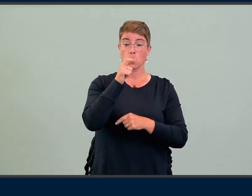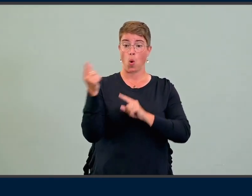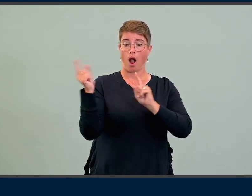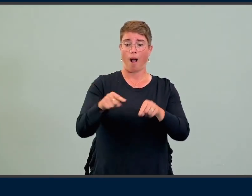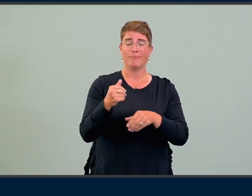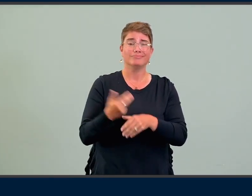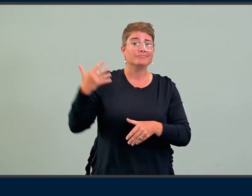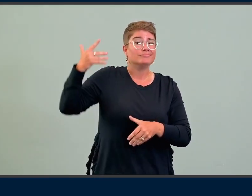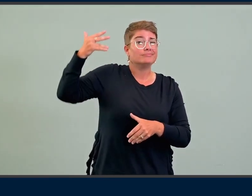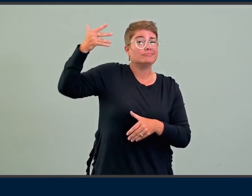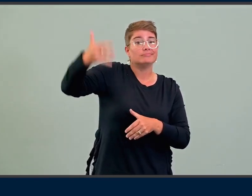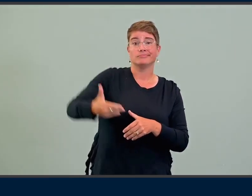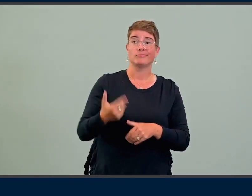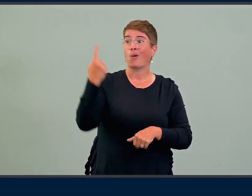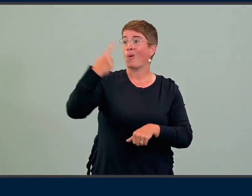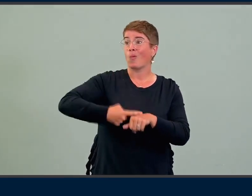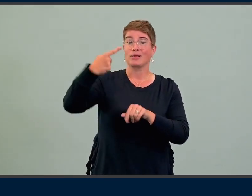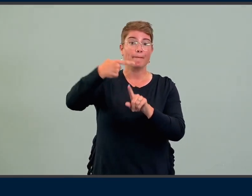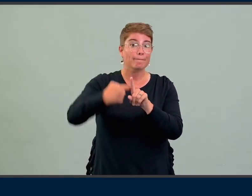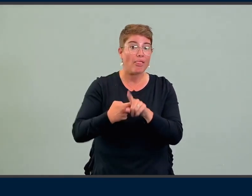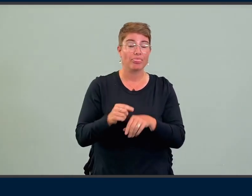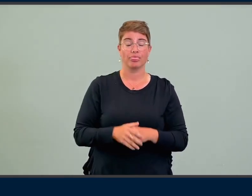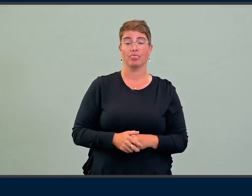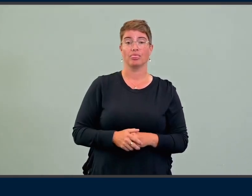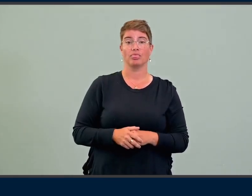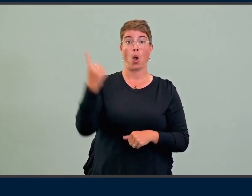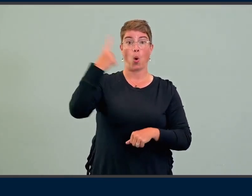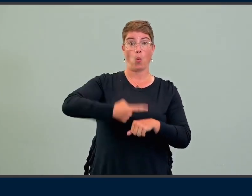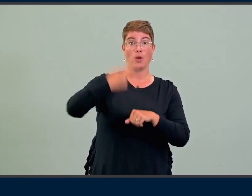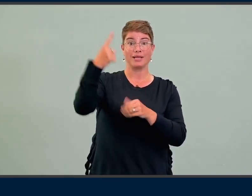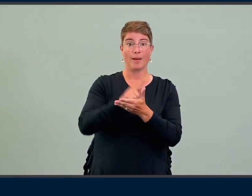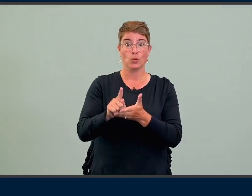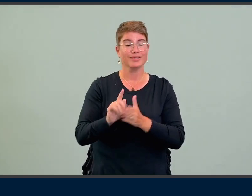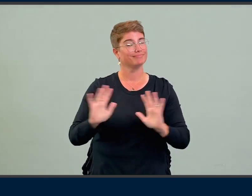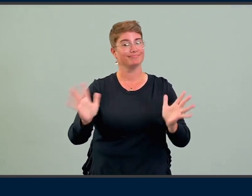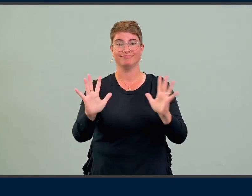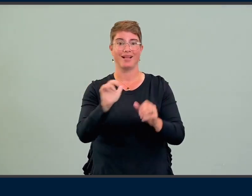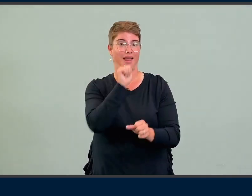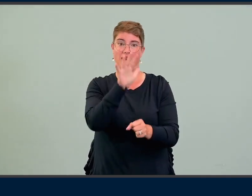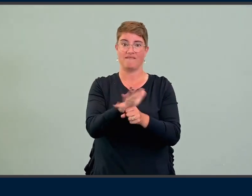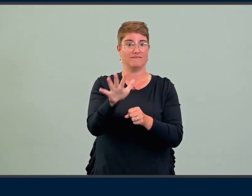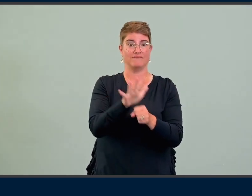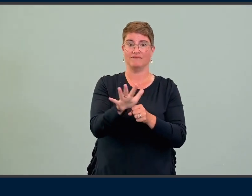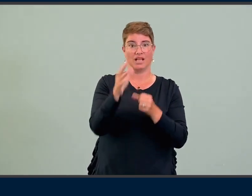only visit the child maybe once a month or once a week would not be an appropriate